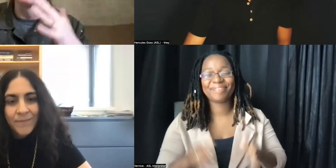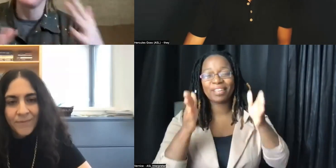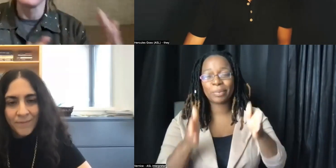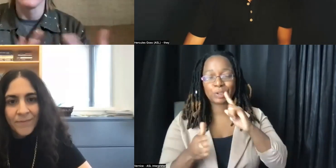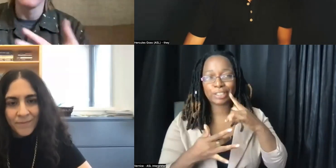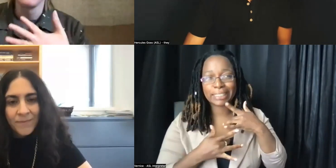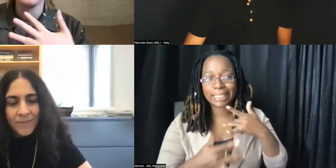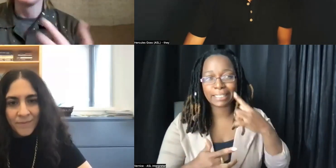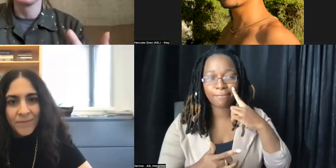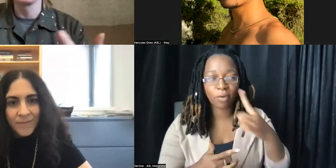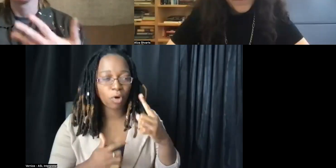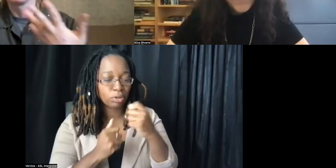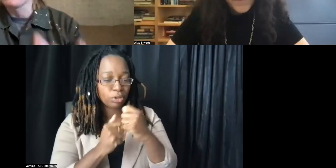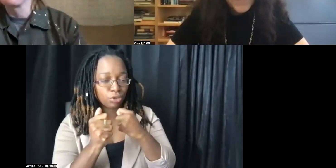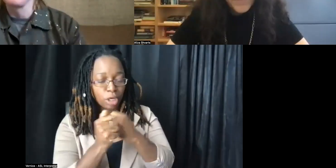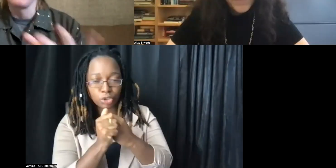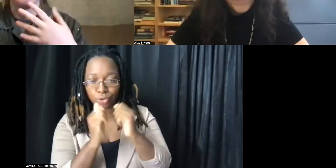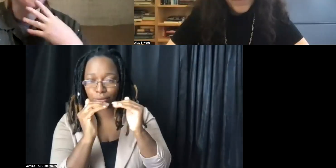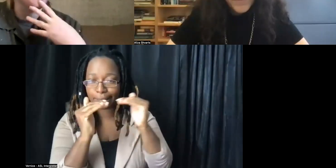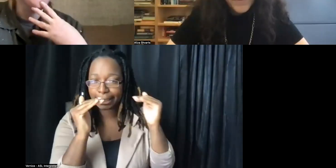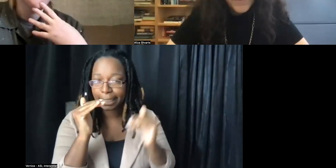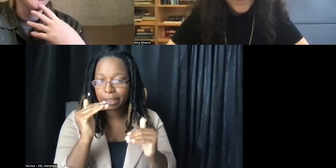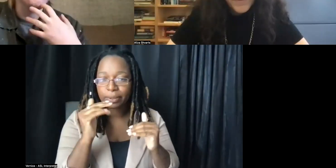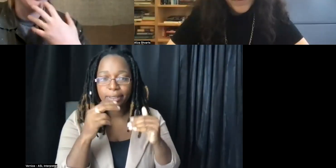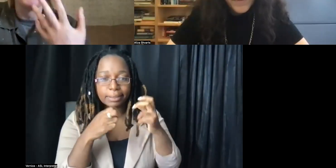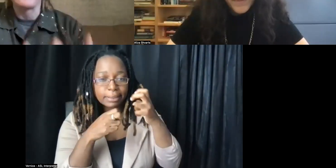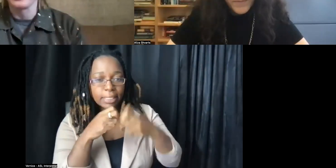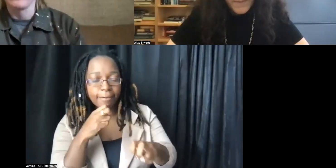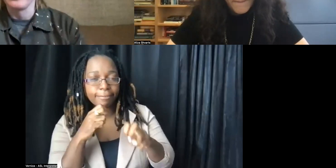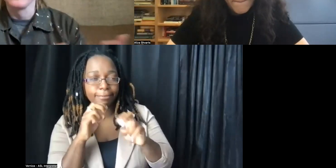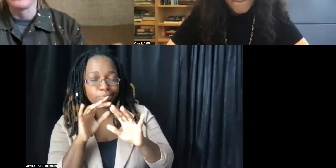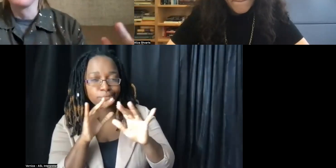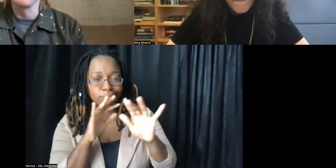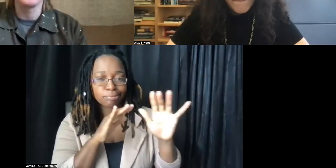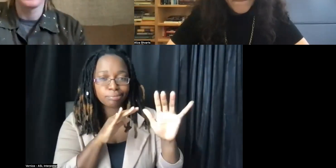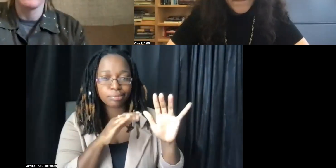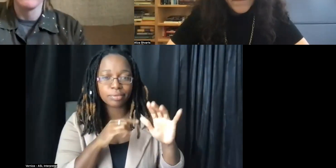as somebody who is really sensitive to all of the structural inequities.